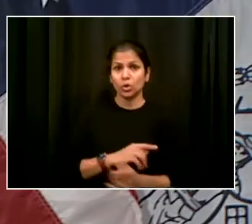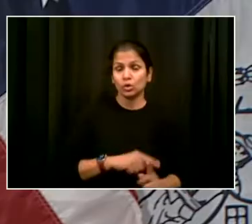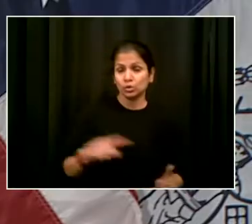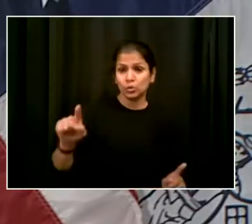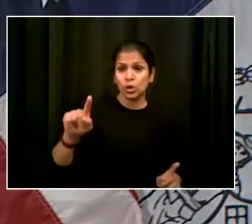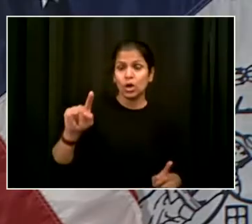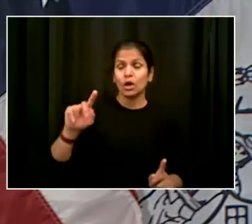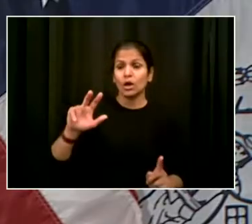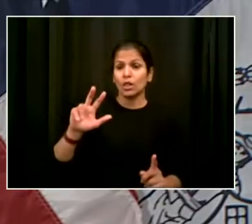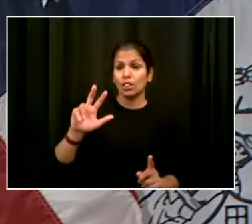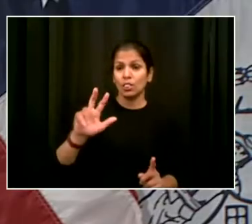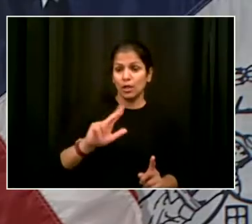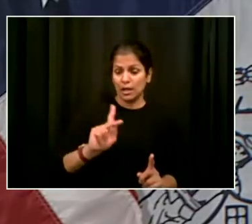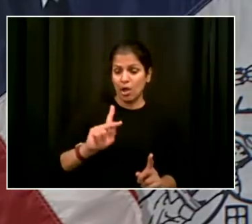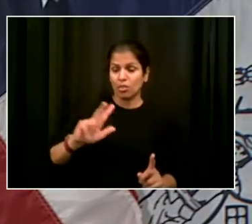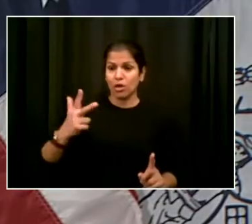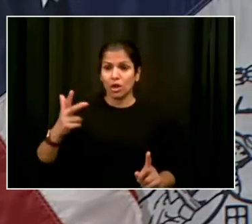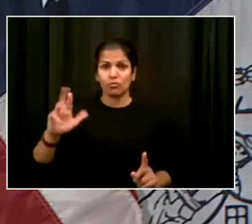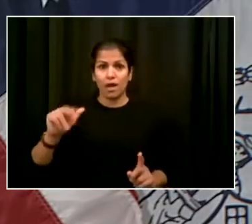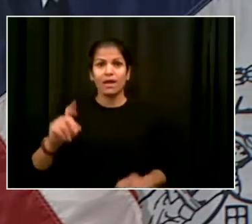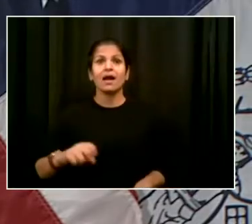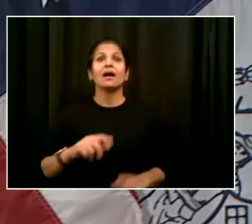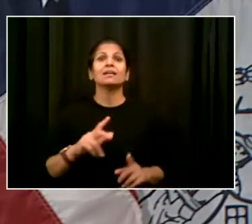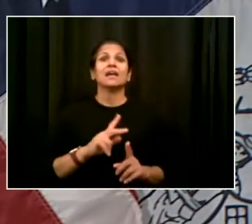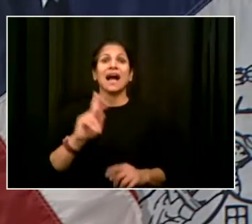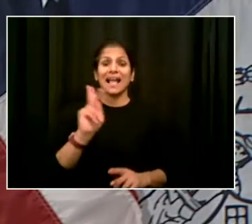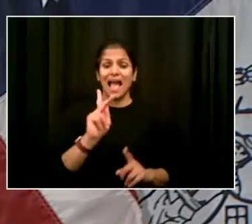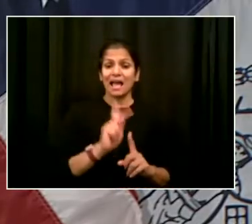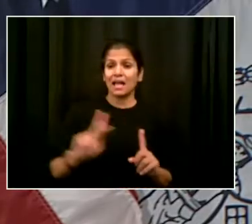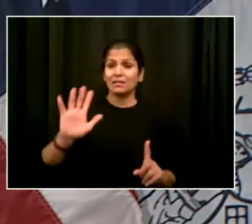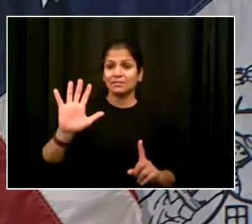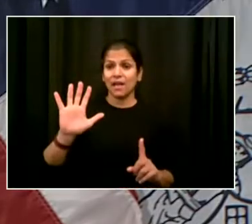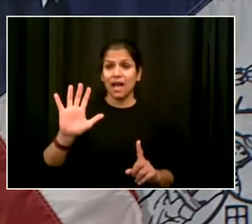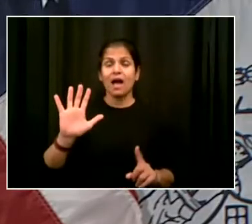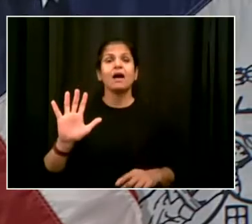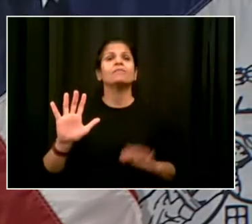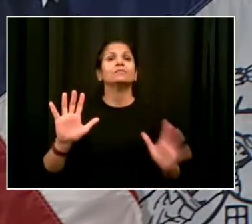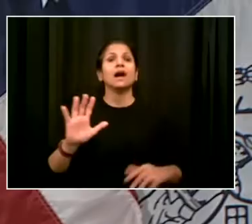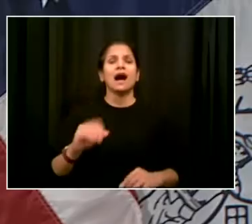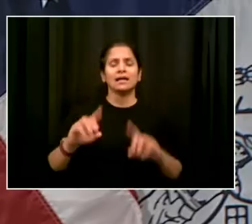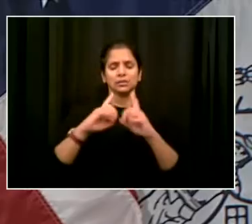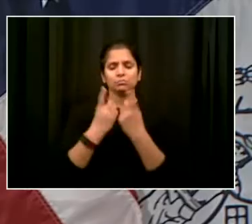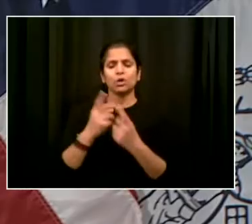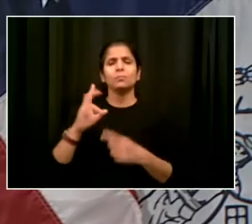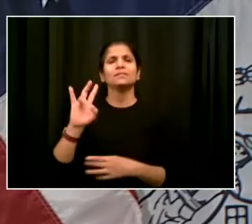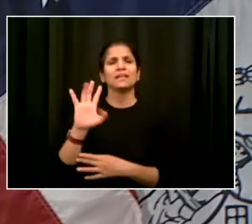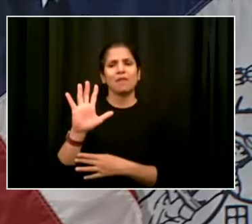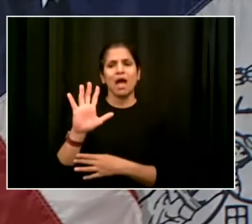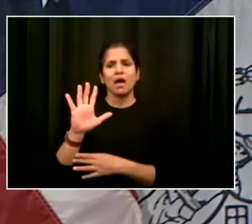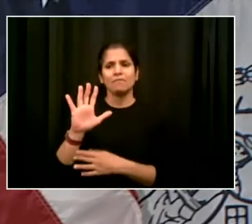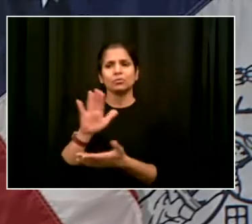THROUGH FIFTH GRADE AND PRPRE-K. AND SPECIAL EDUCATION PROGRAMS ALL OVER THE CITIT, Y